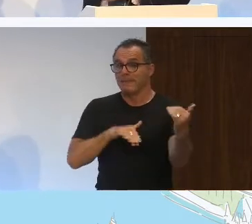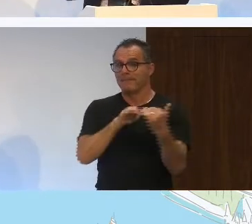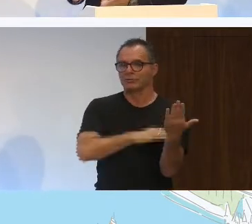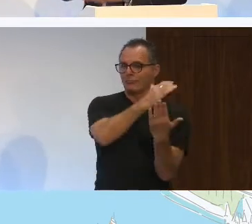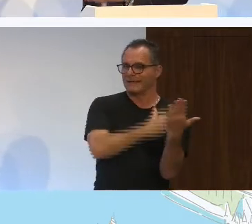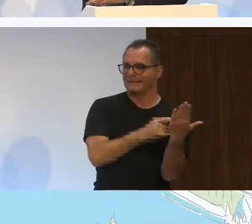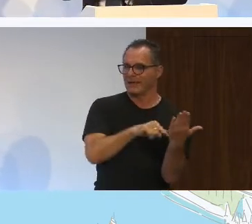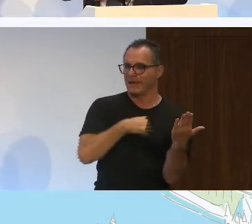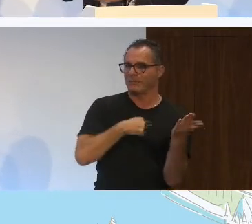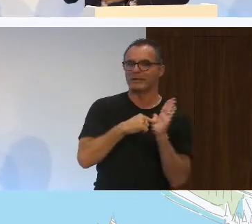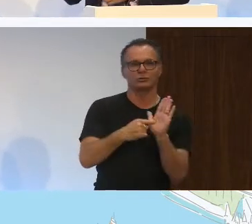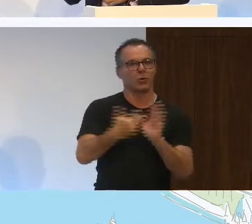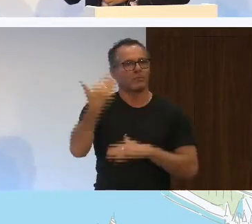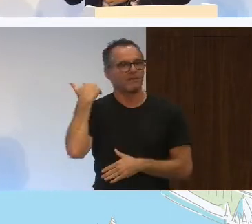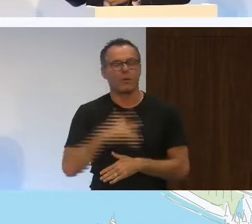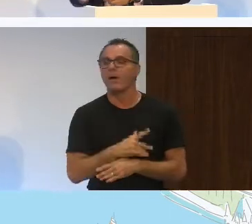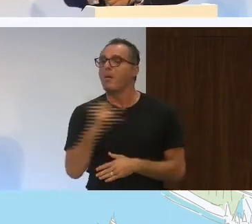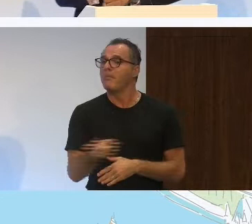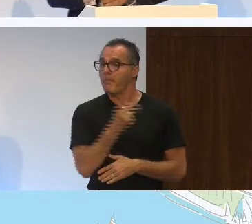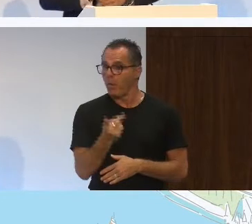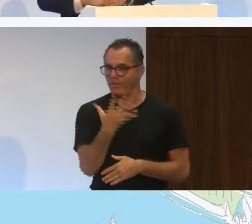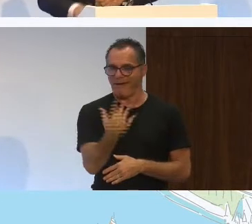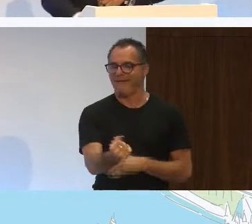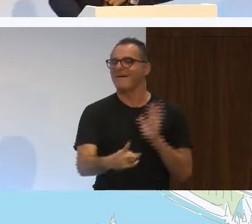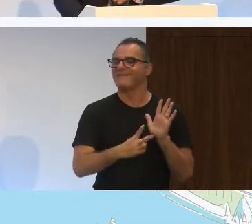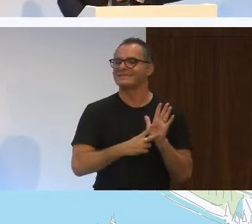So both patients have vestibular migraine.